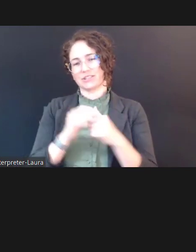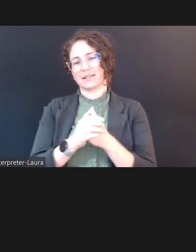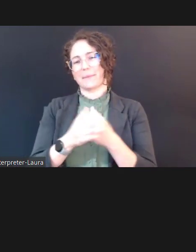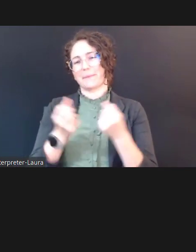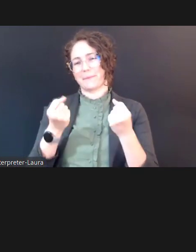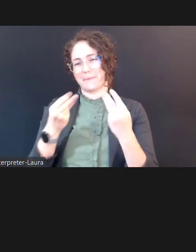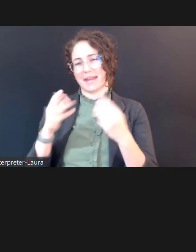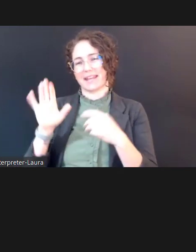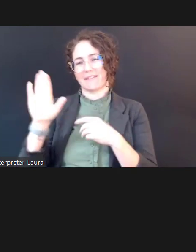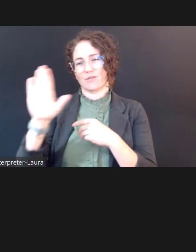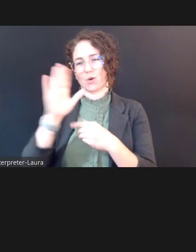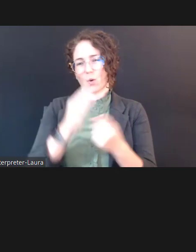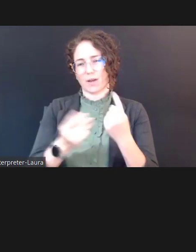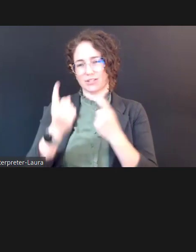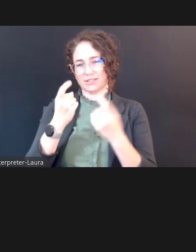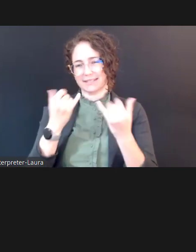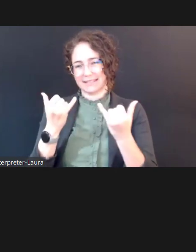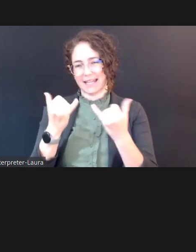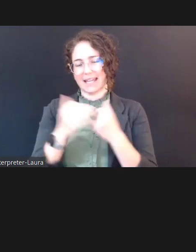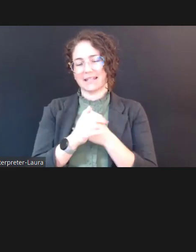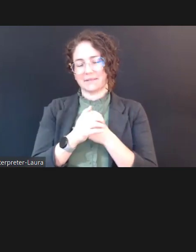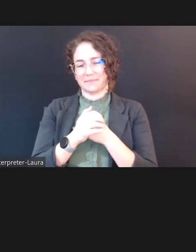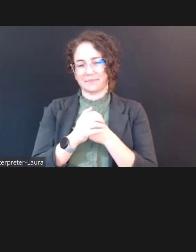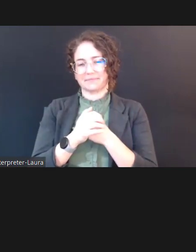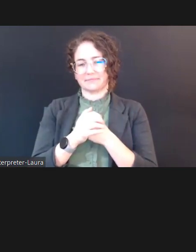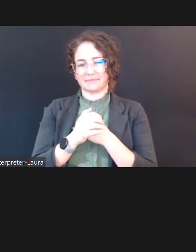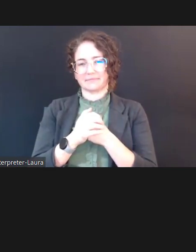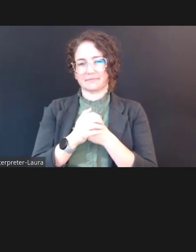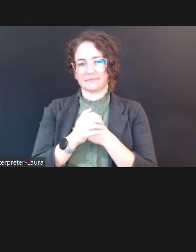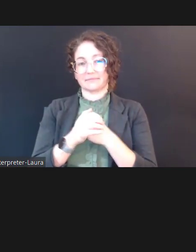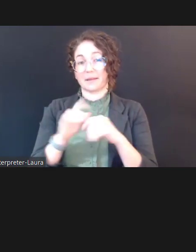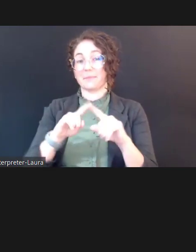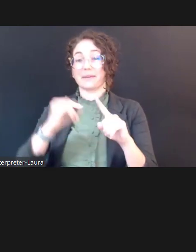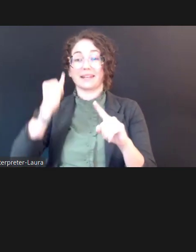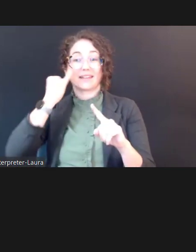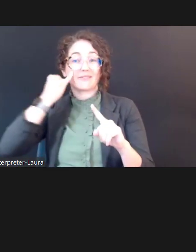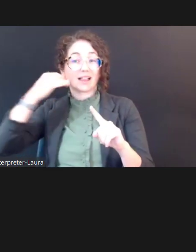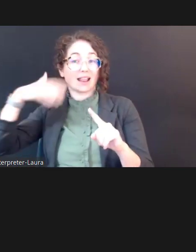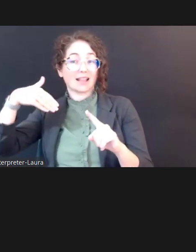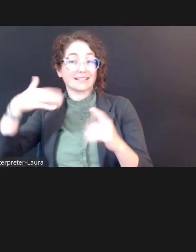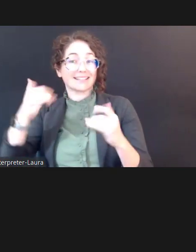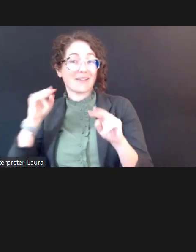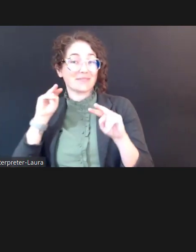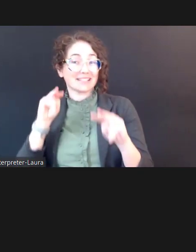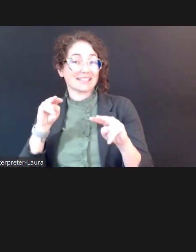But in case we haven't, let's see what questions you have and